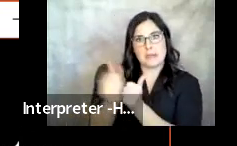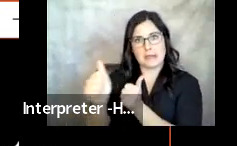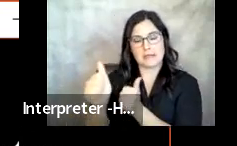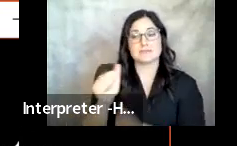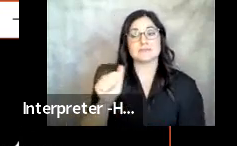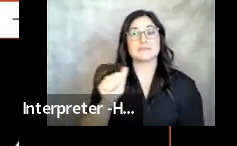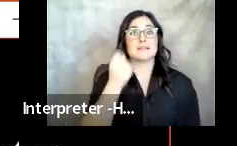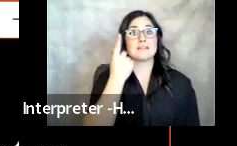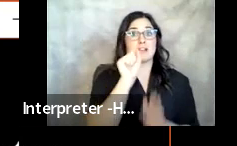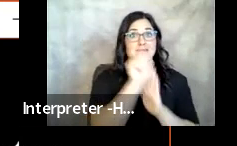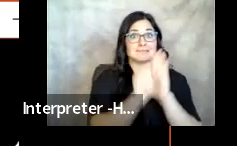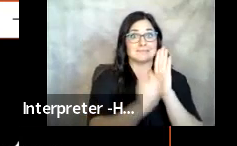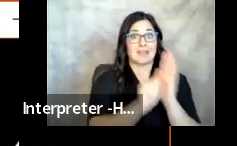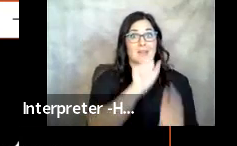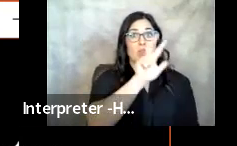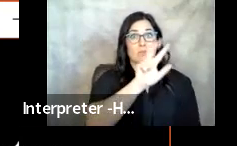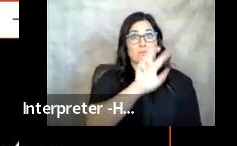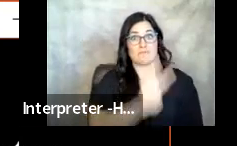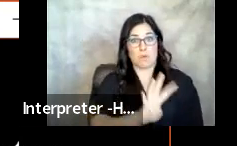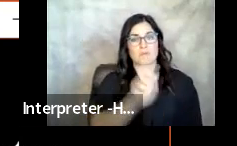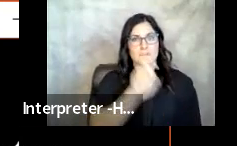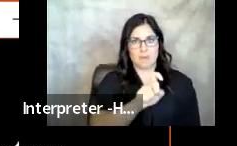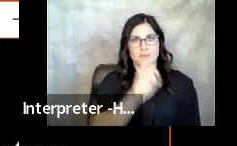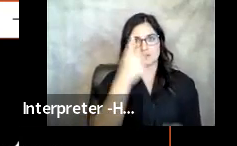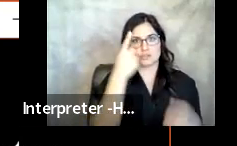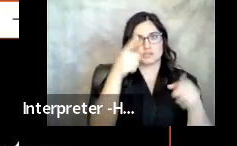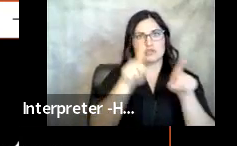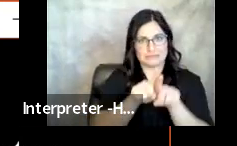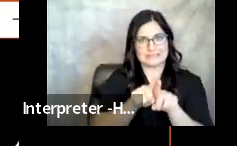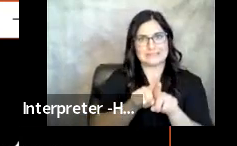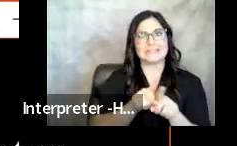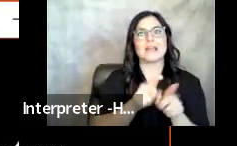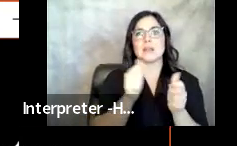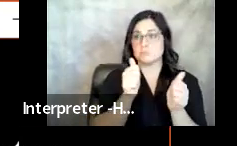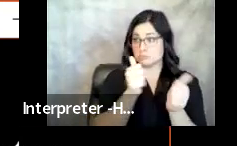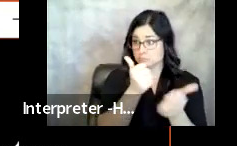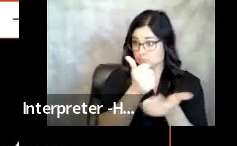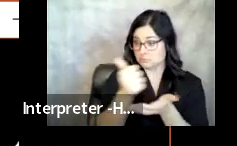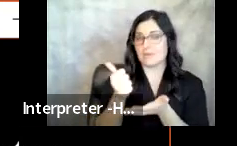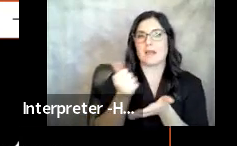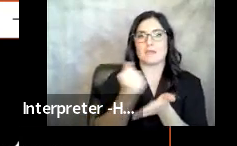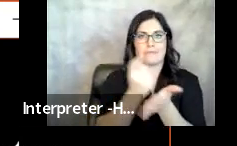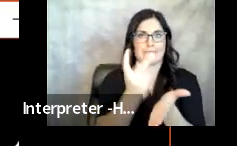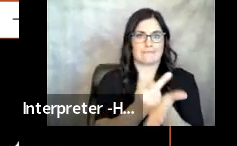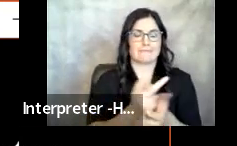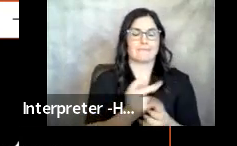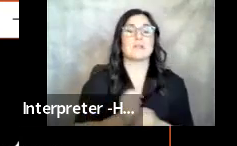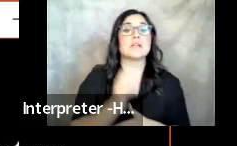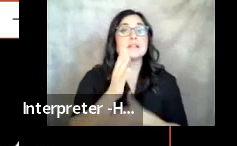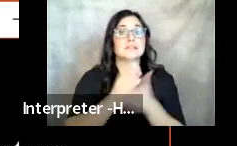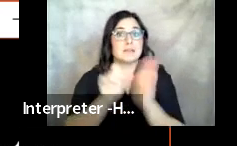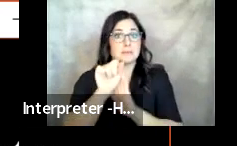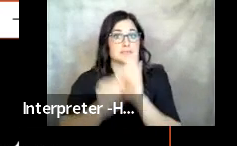Ratify them, have to say yes to them. Now. That means that some states. Don't ratify the.